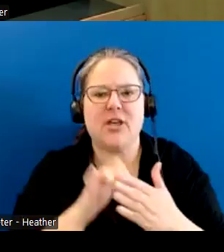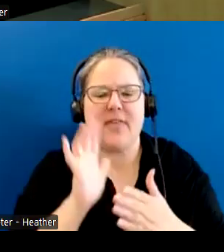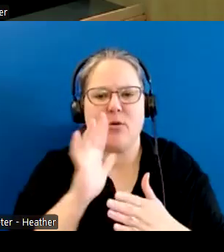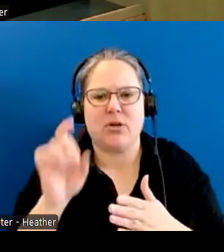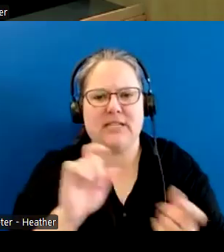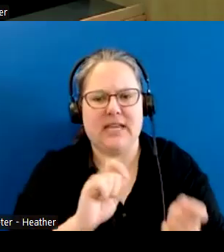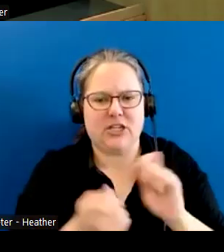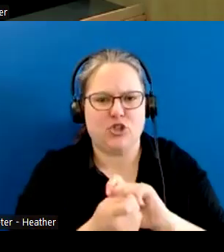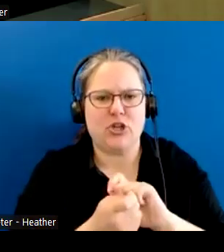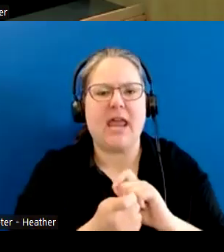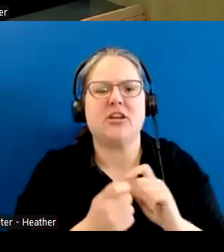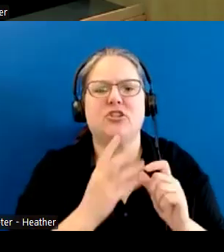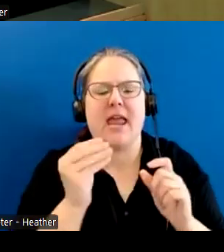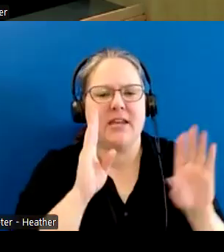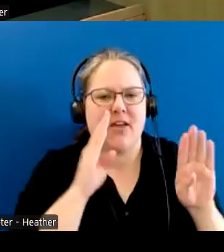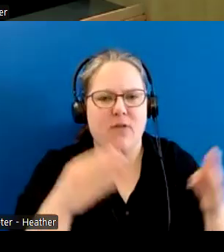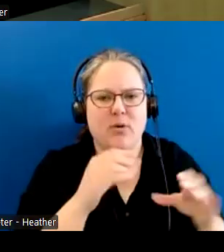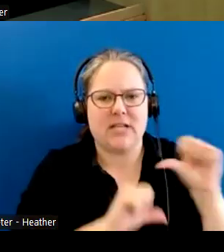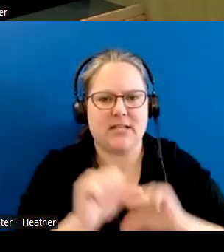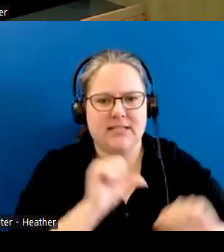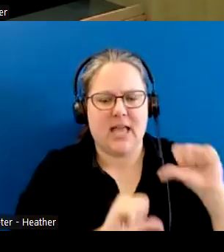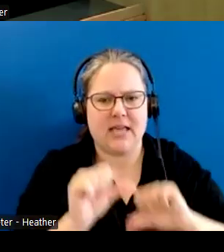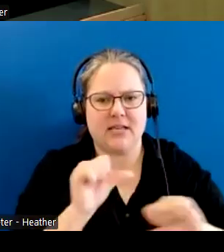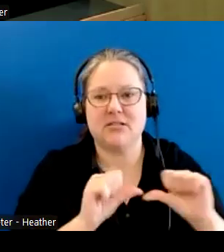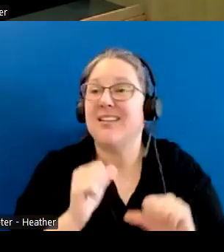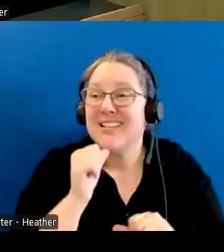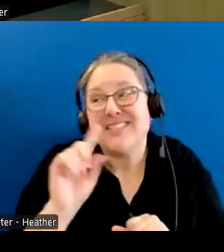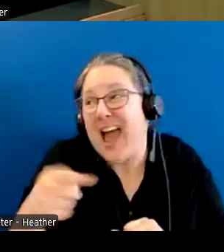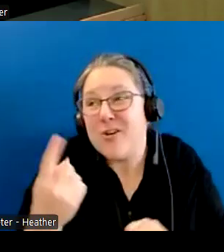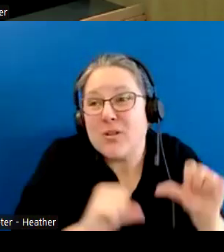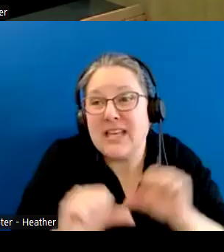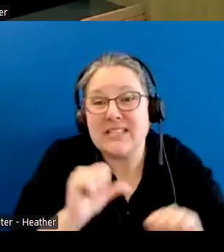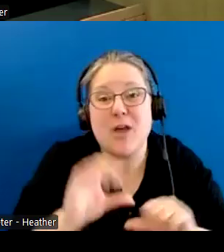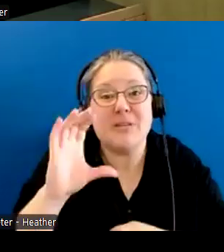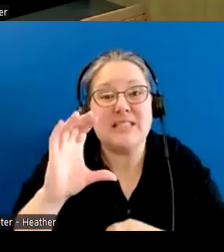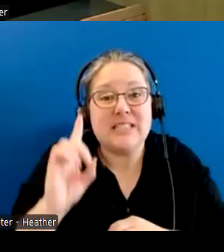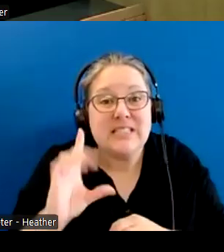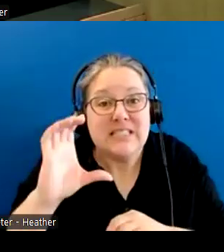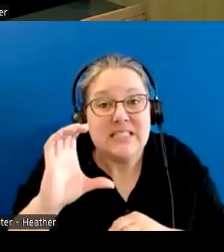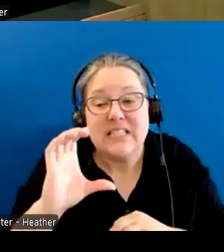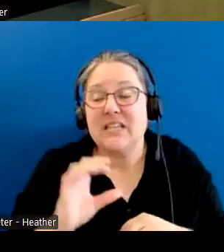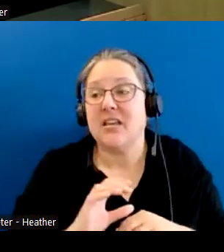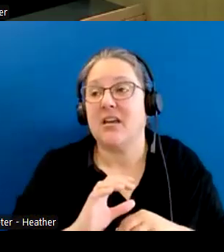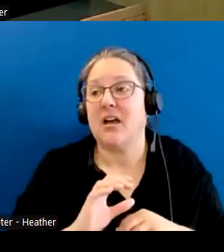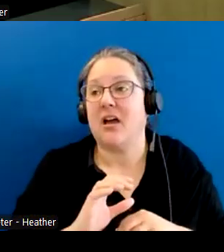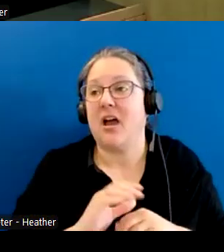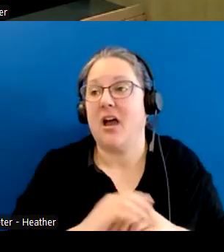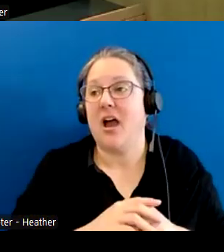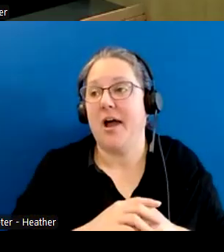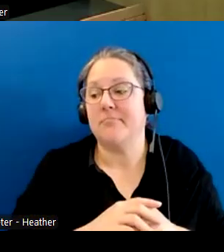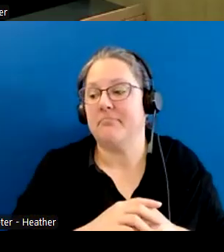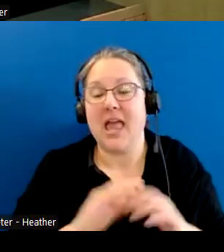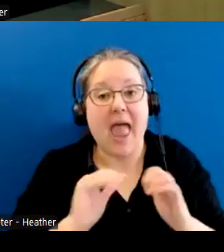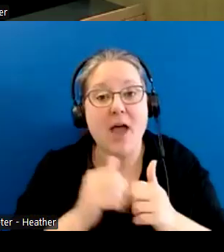to change around and be focused on science uh not just science but CDC um issues and uh how the